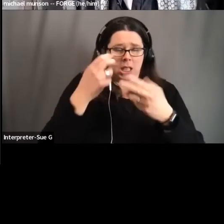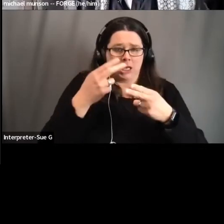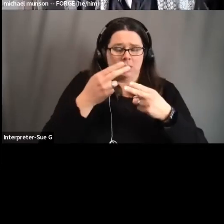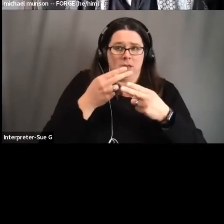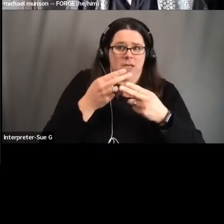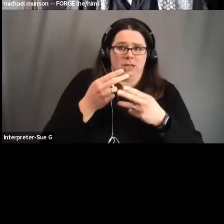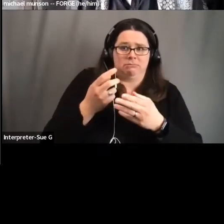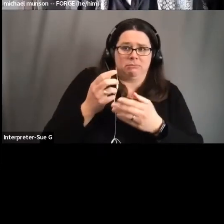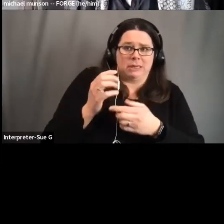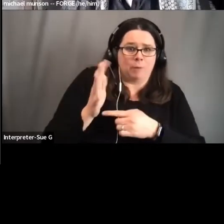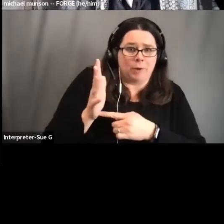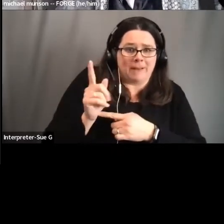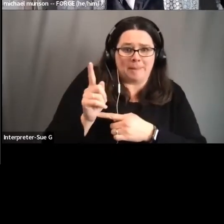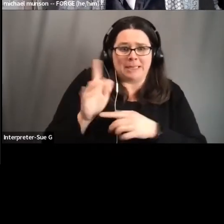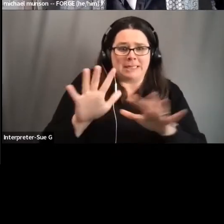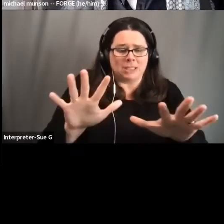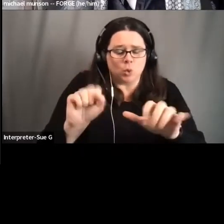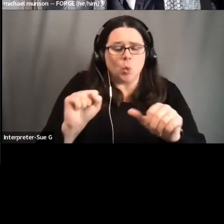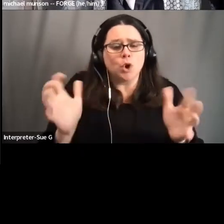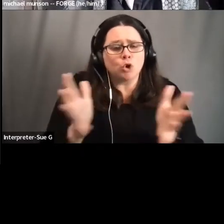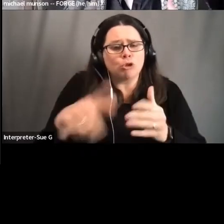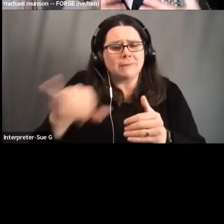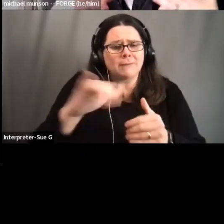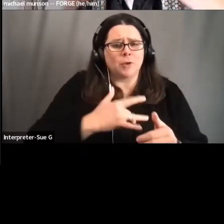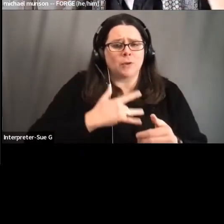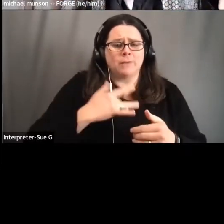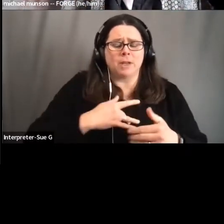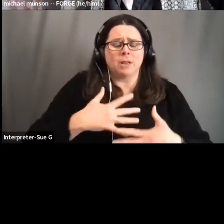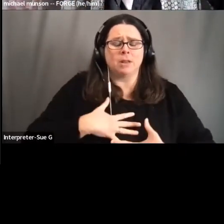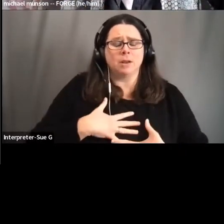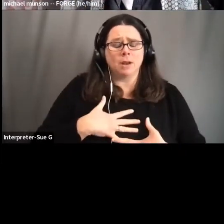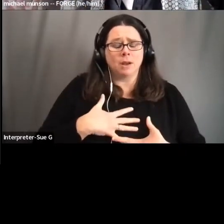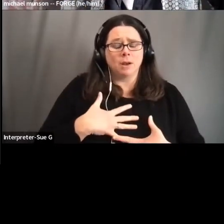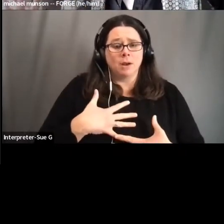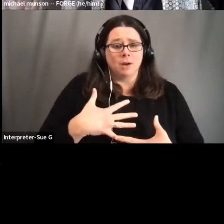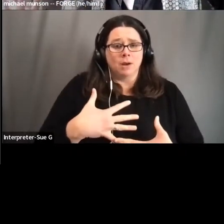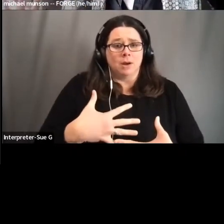And so I'd encourage us, if you feel like taking a breath, hopefully you're continuing to breathe anyway